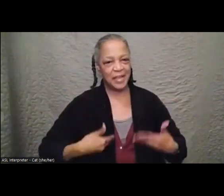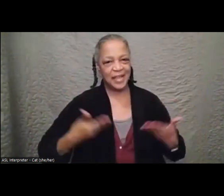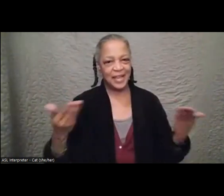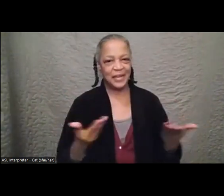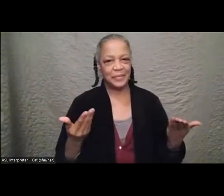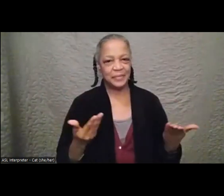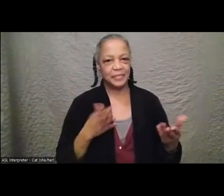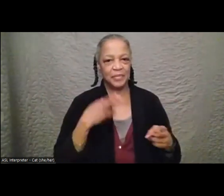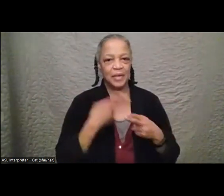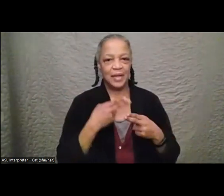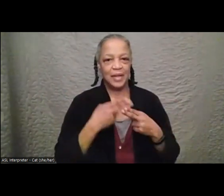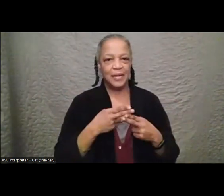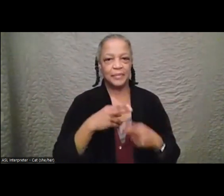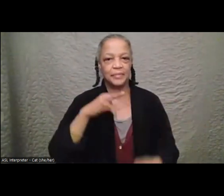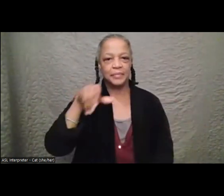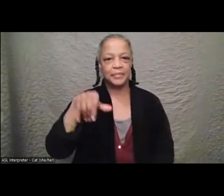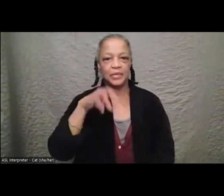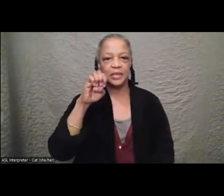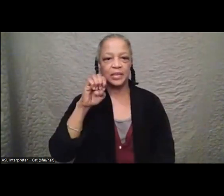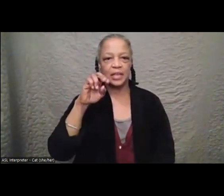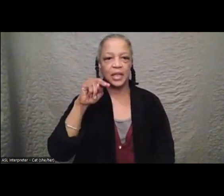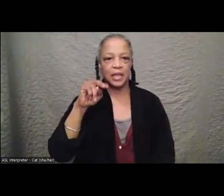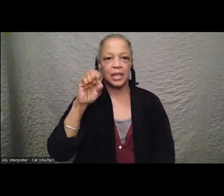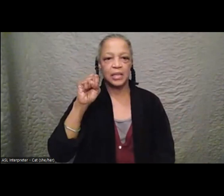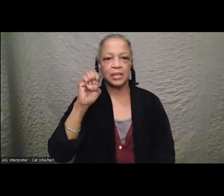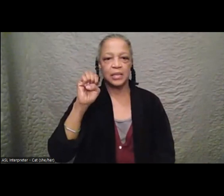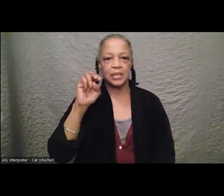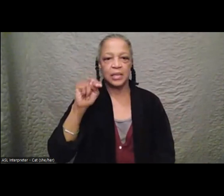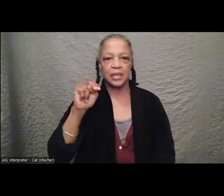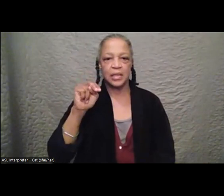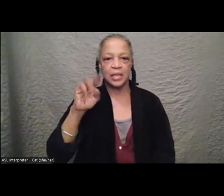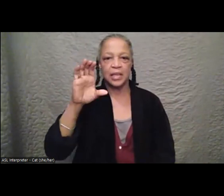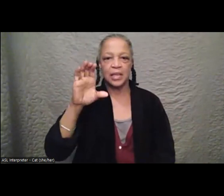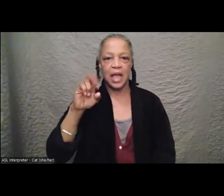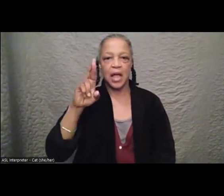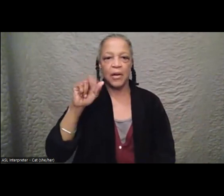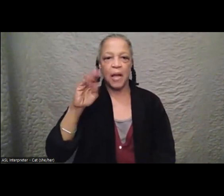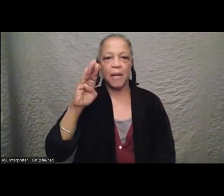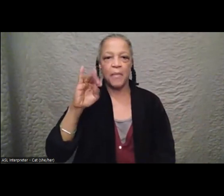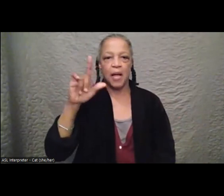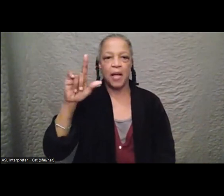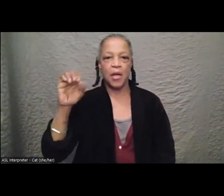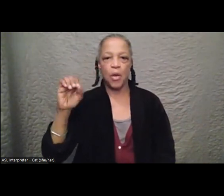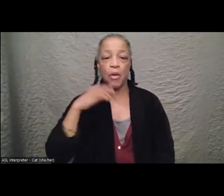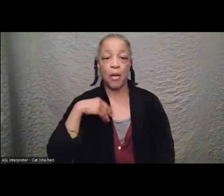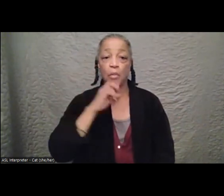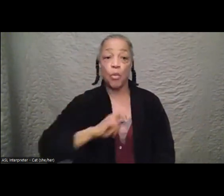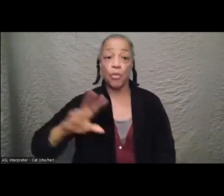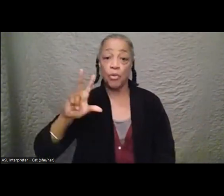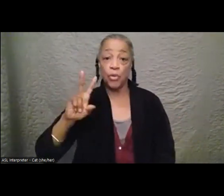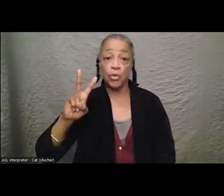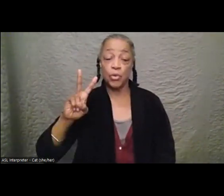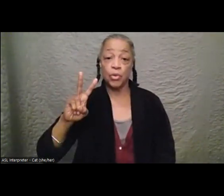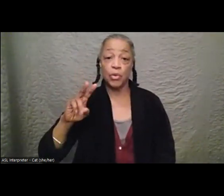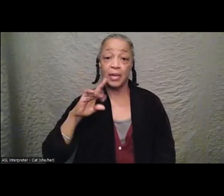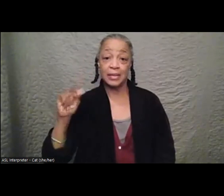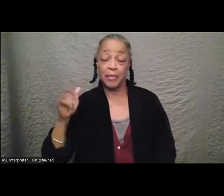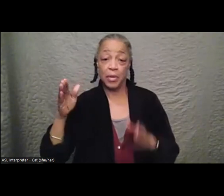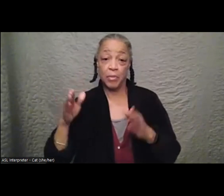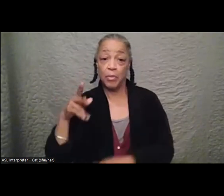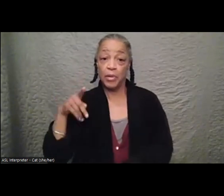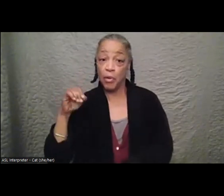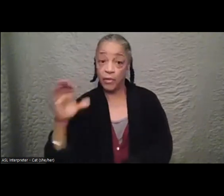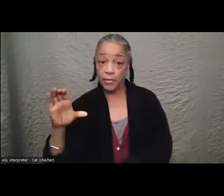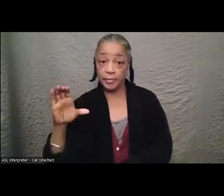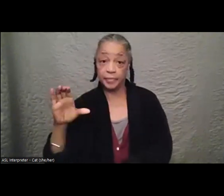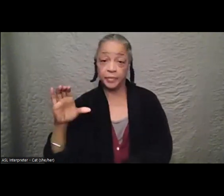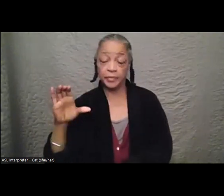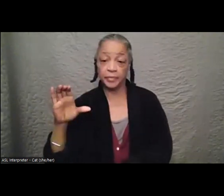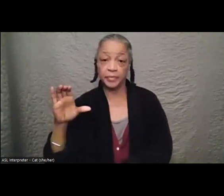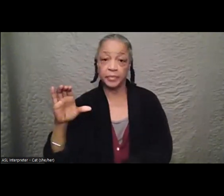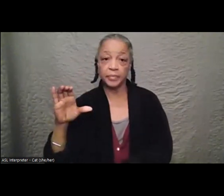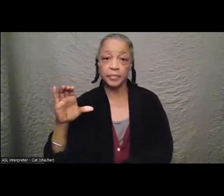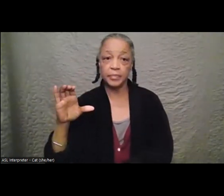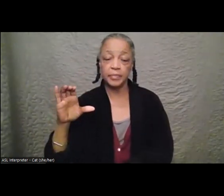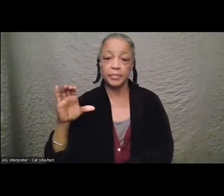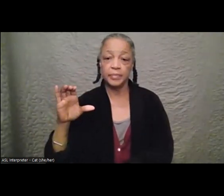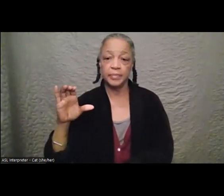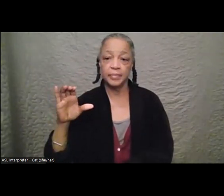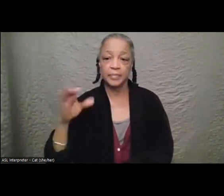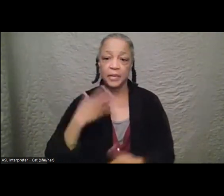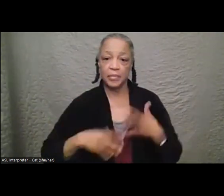My name is Jensen Caraballo, I am a 32-year-old disabled person of color . I am wearing glasses